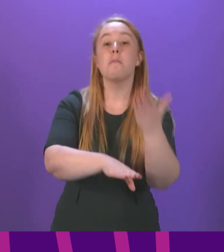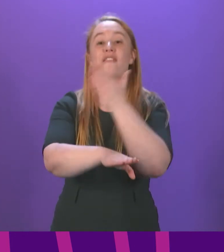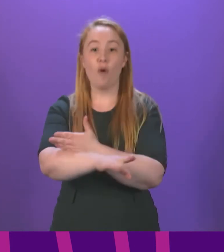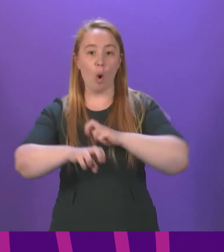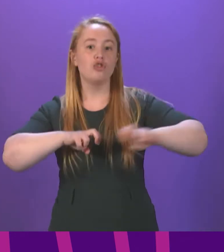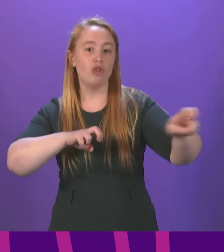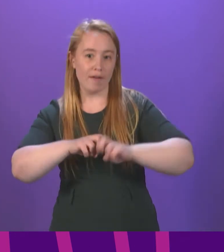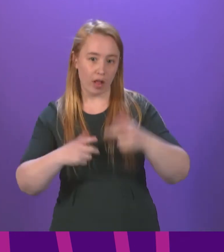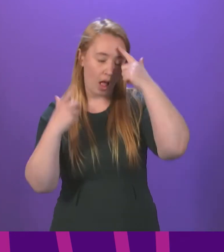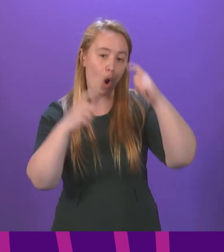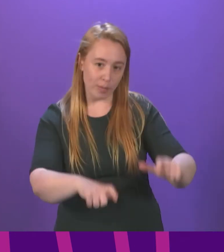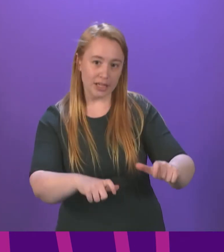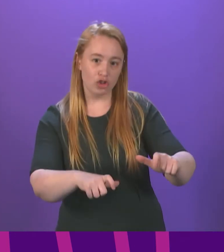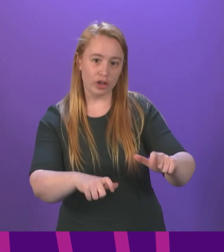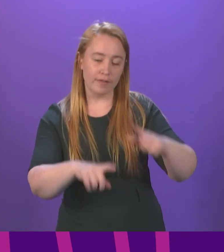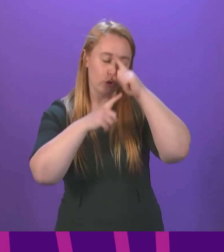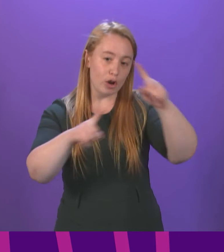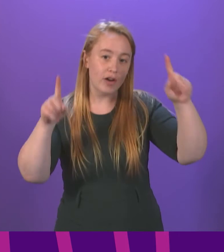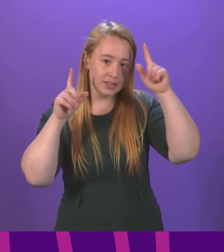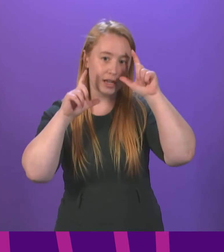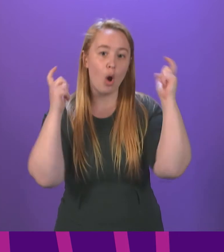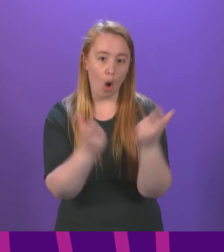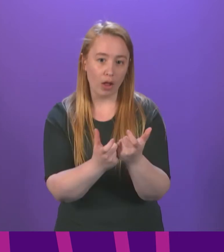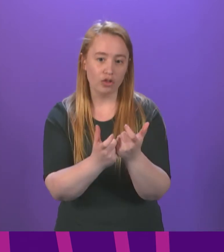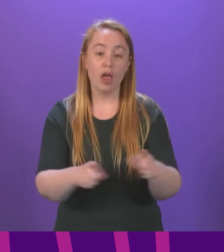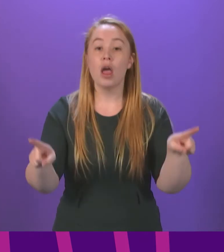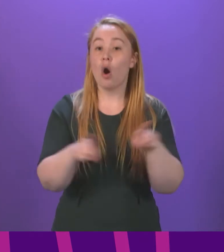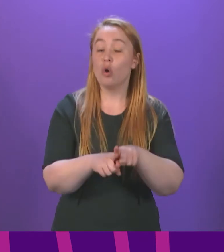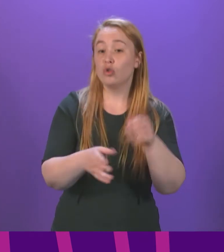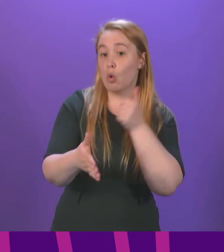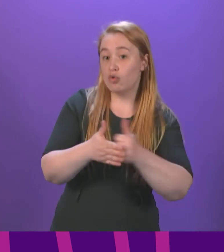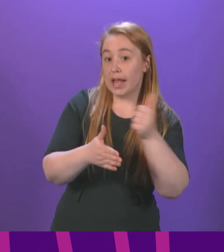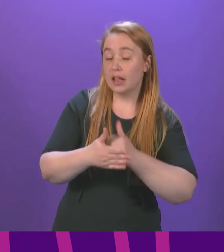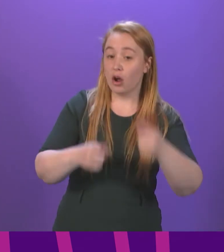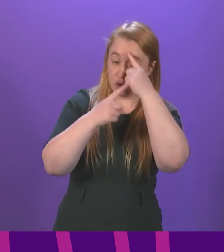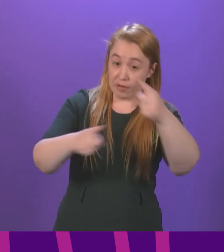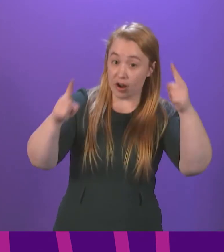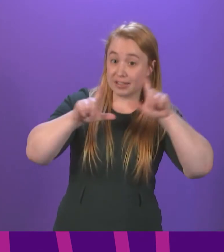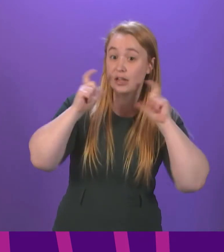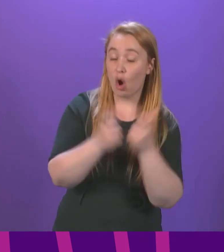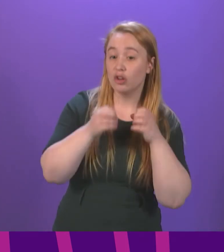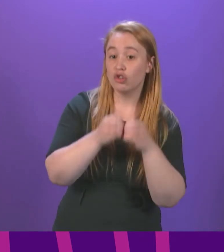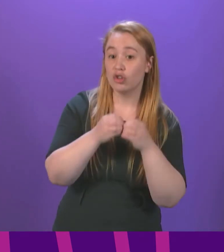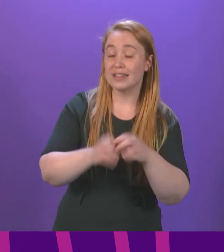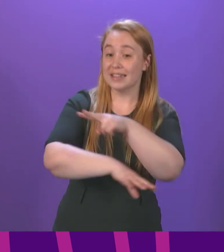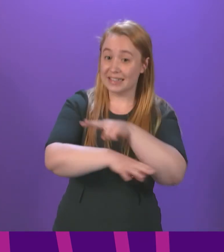at university or college. Plans are also being developed to roll out regular testing for university and college students and staff.